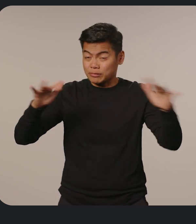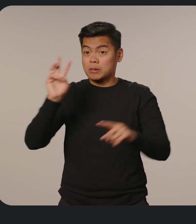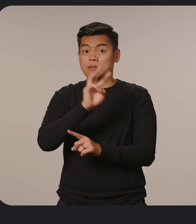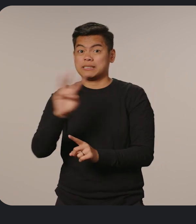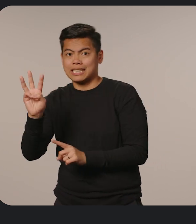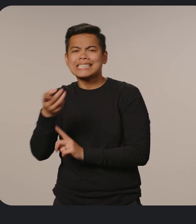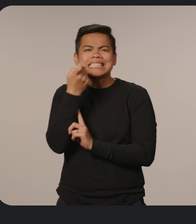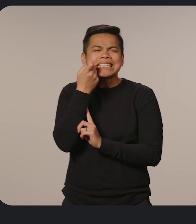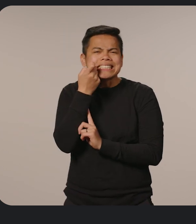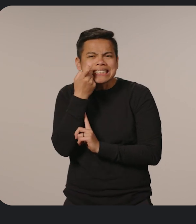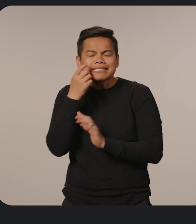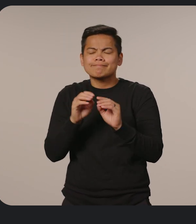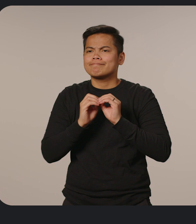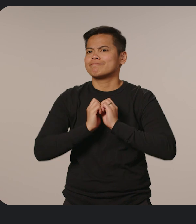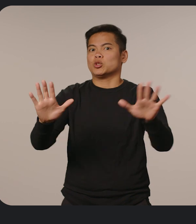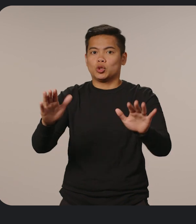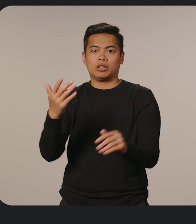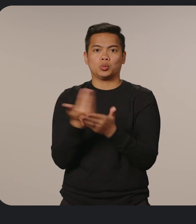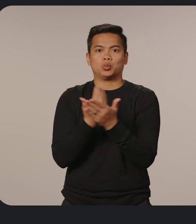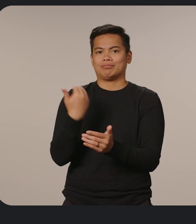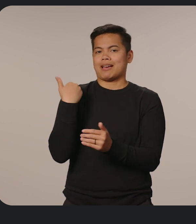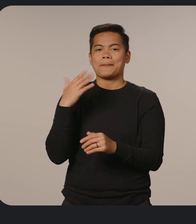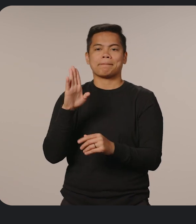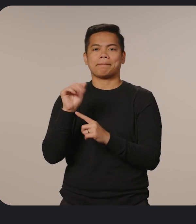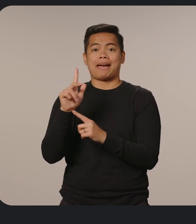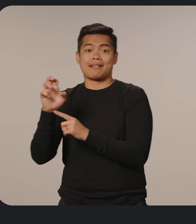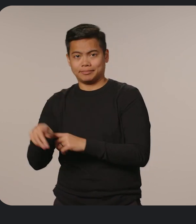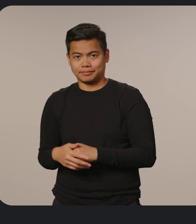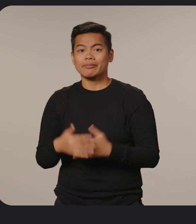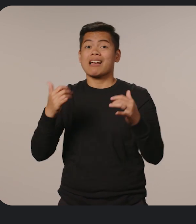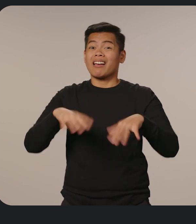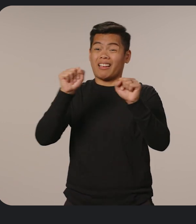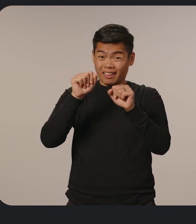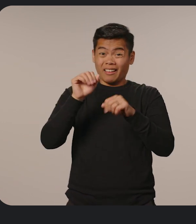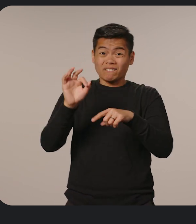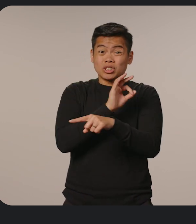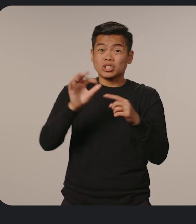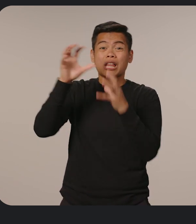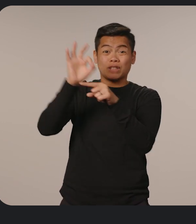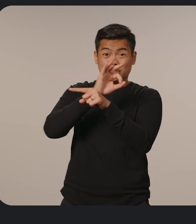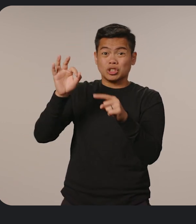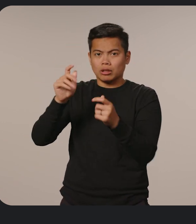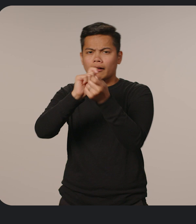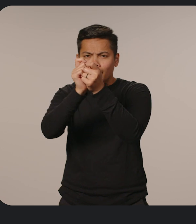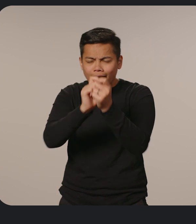backend now when you deploy hosting and Cloud functions the revisions can be